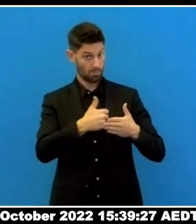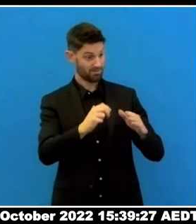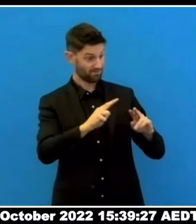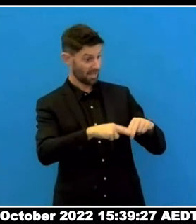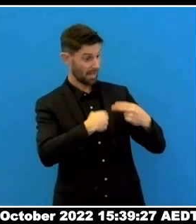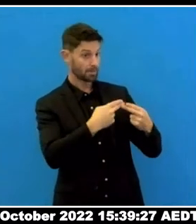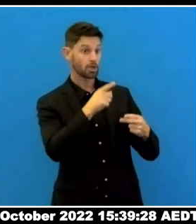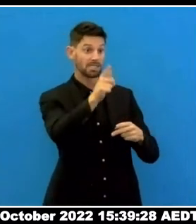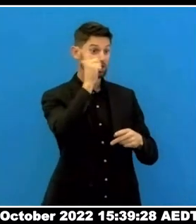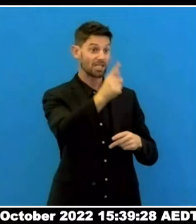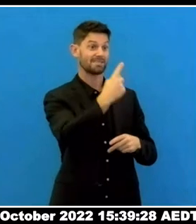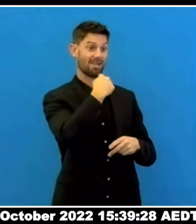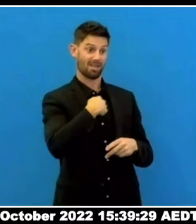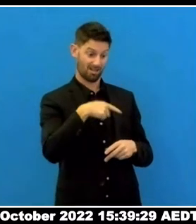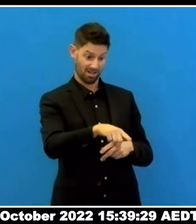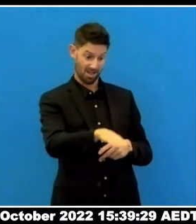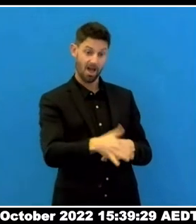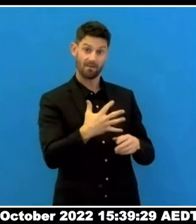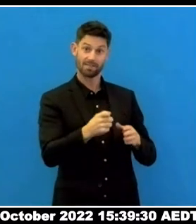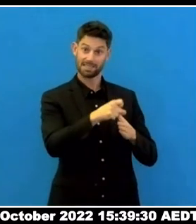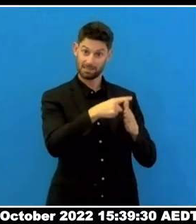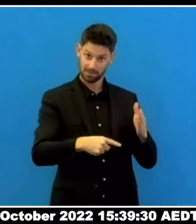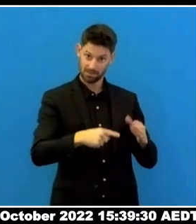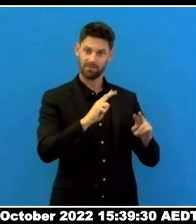And also for the child.